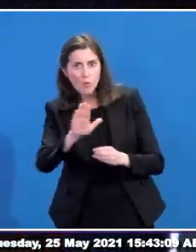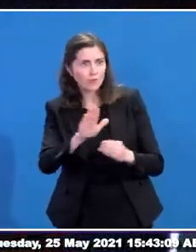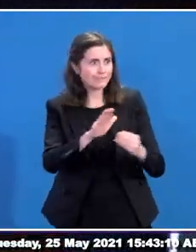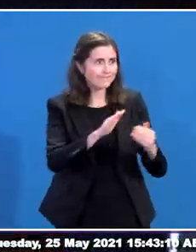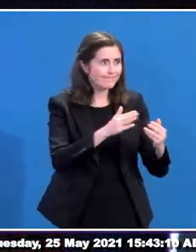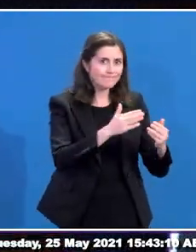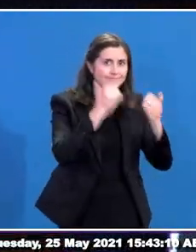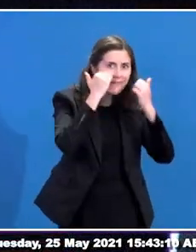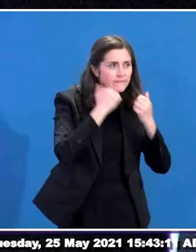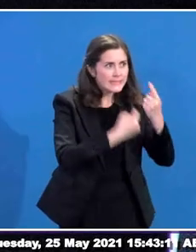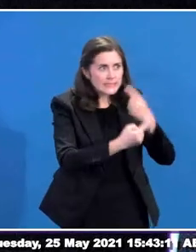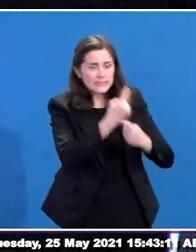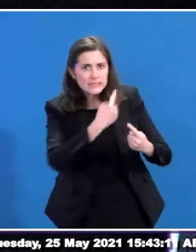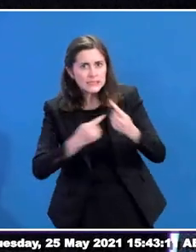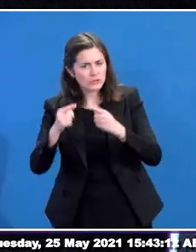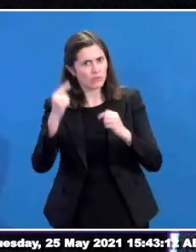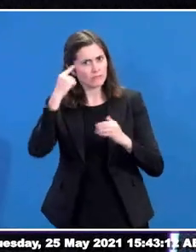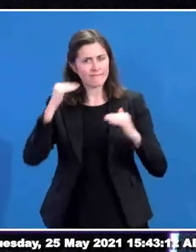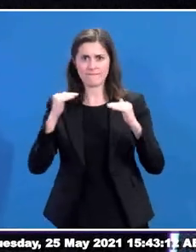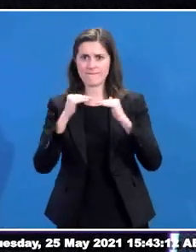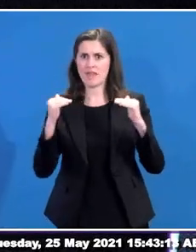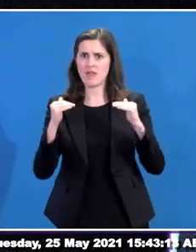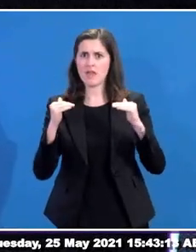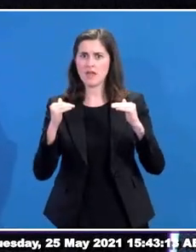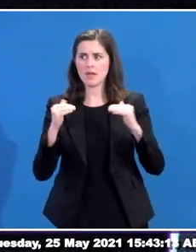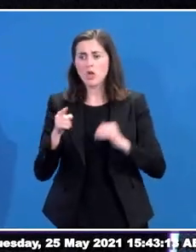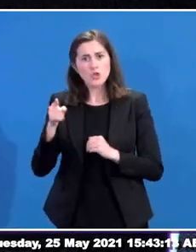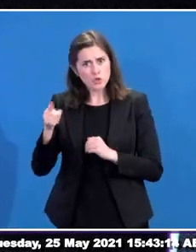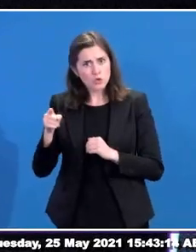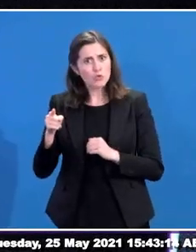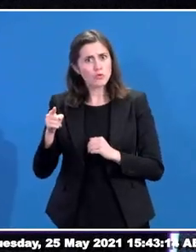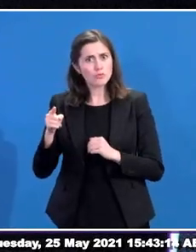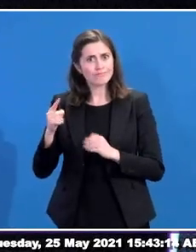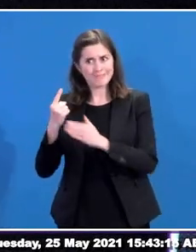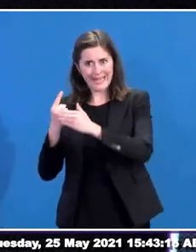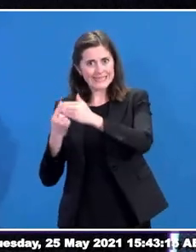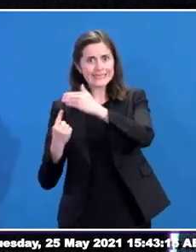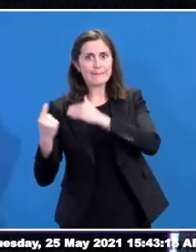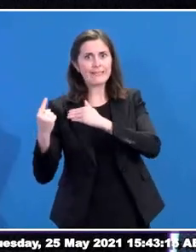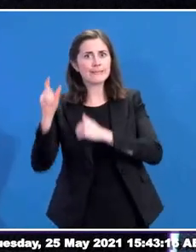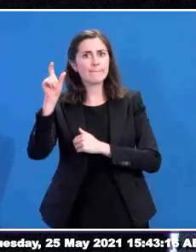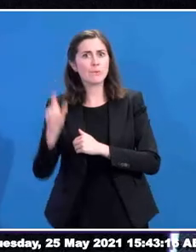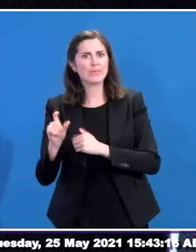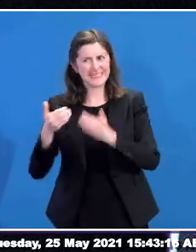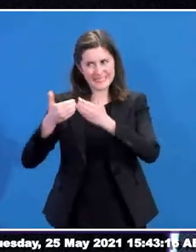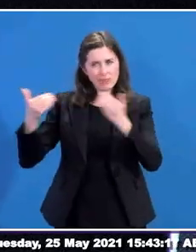And that you sought to bring an independent assessment to that evidence? Yes.